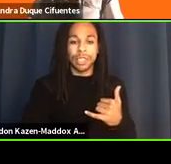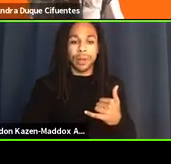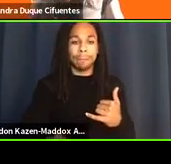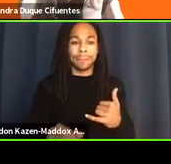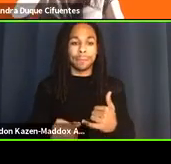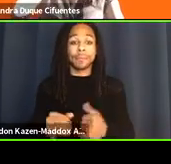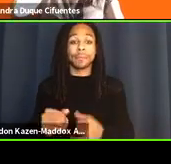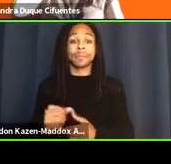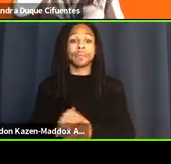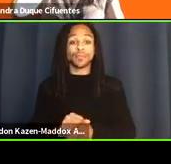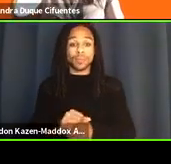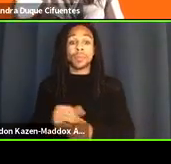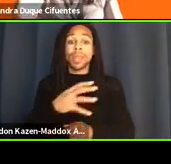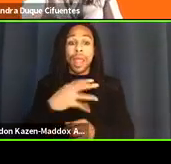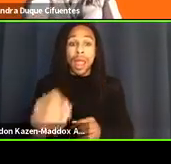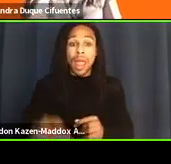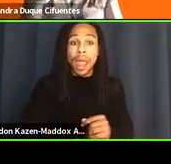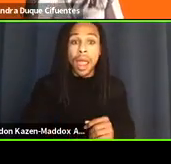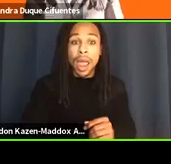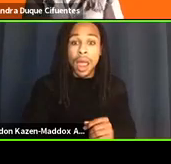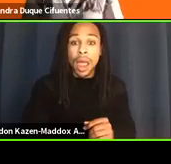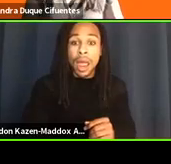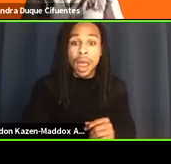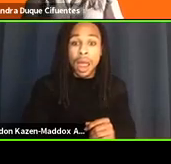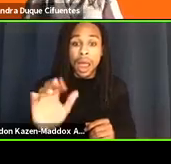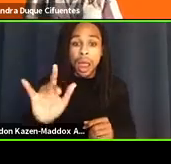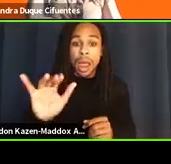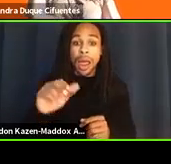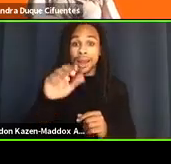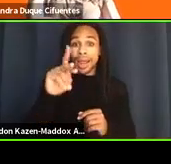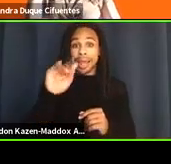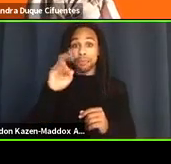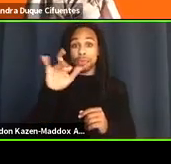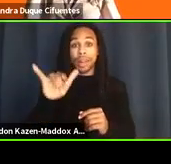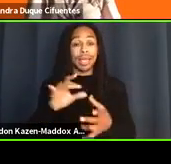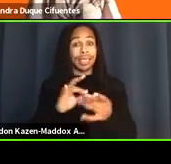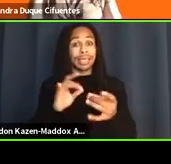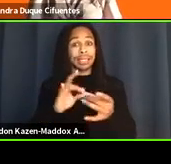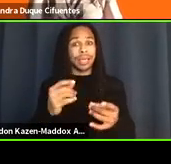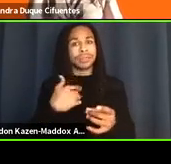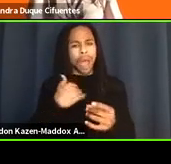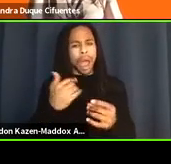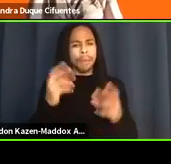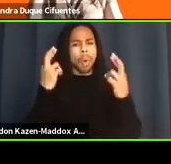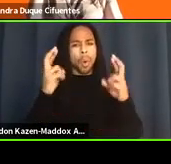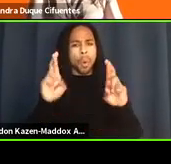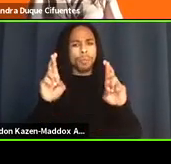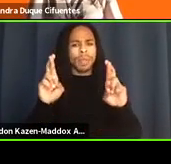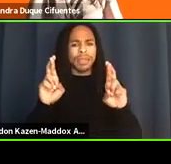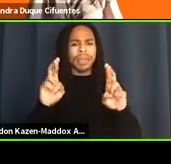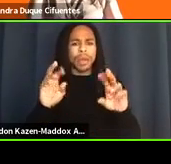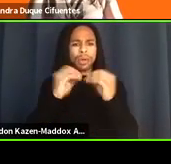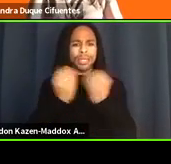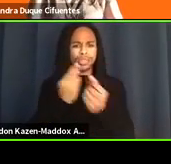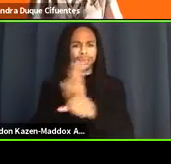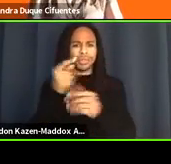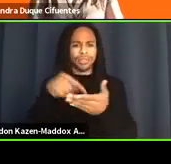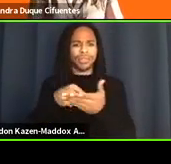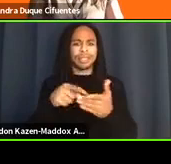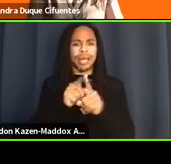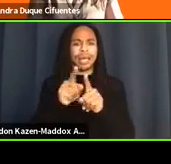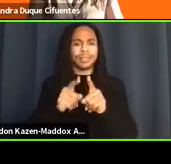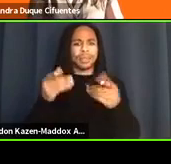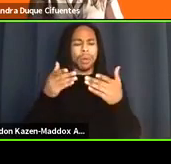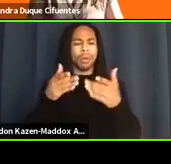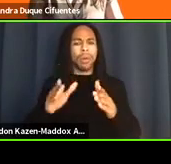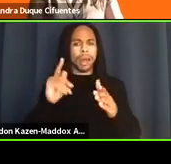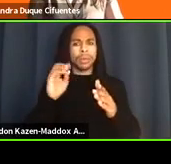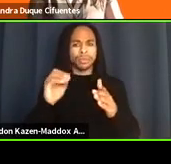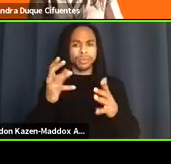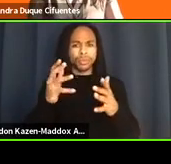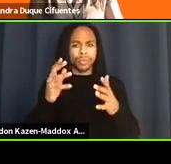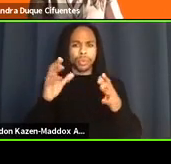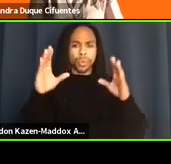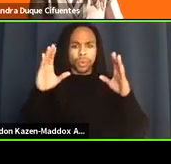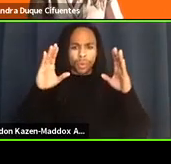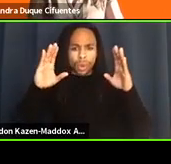first created it. It involves redeploying staff internally,